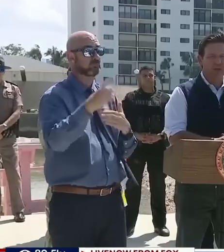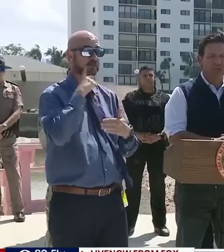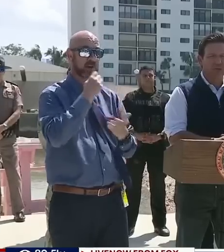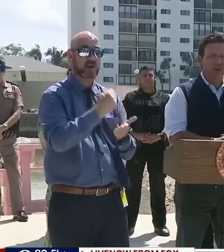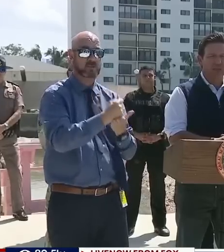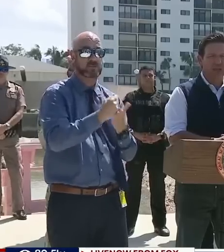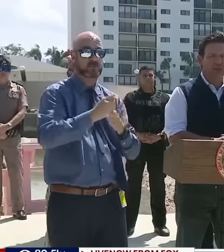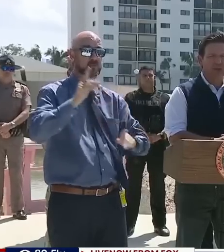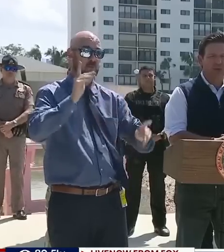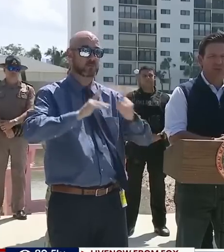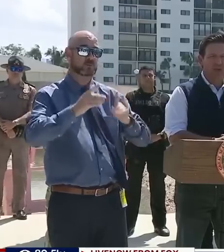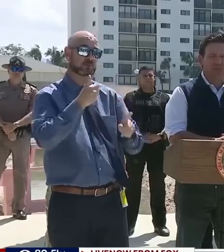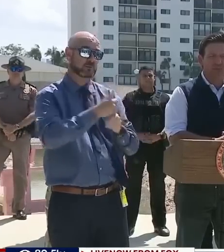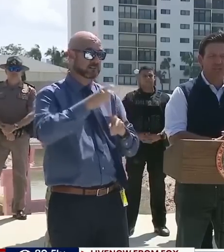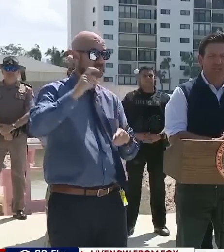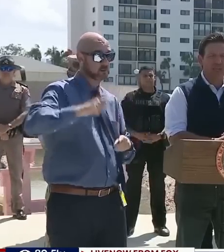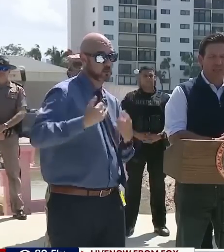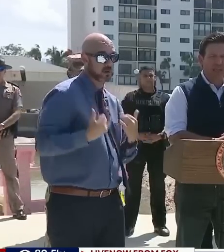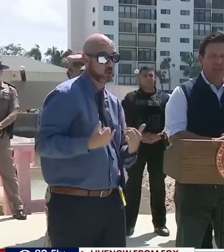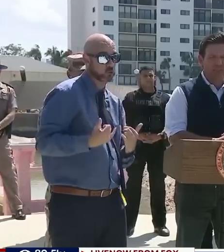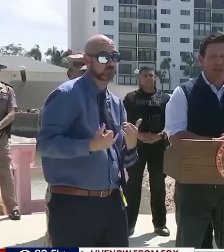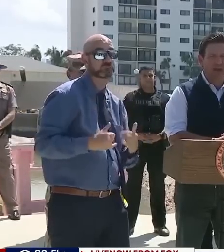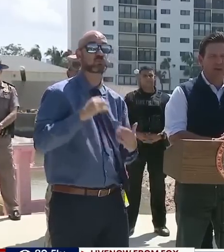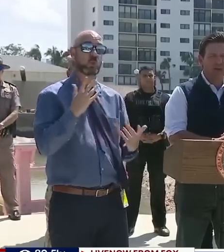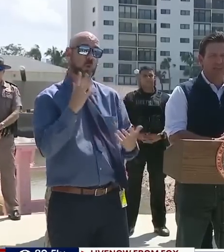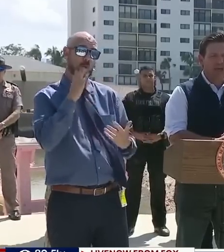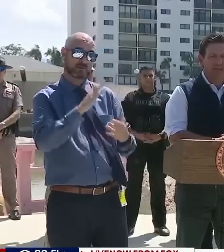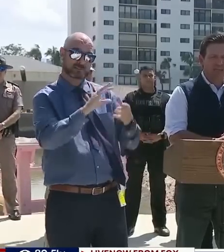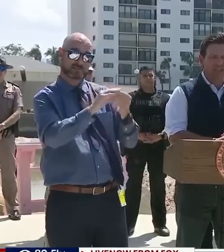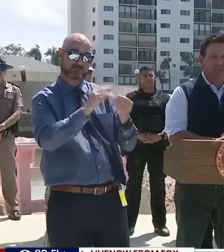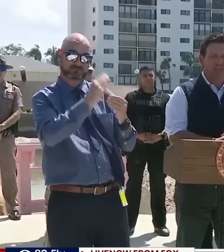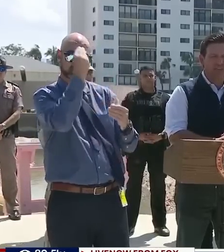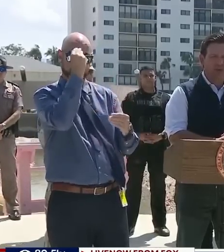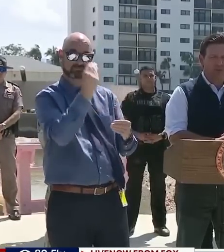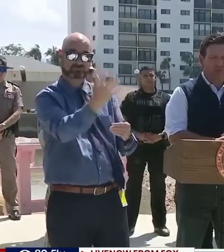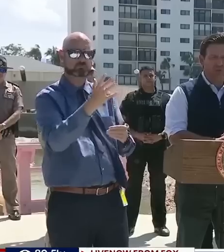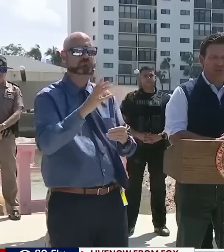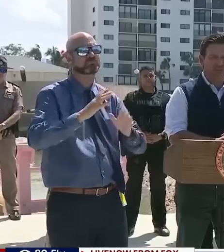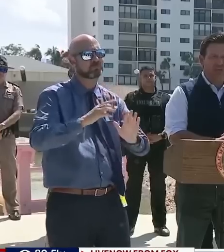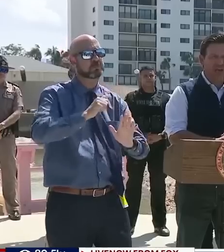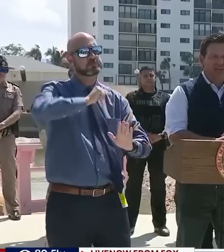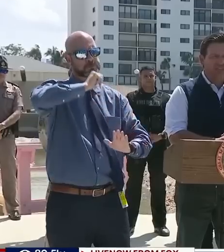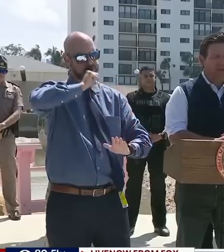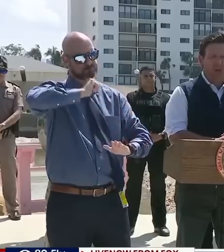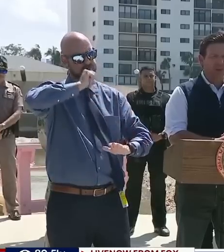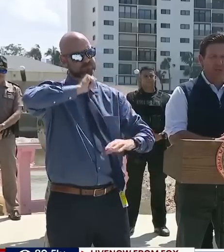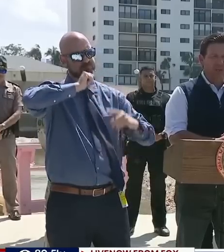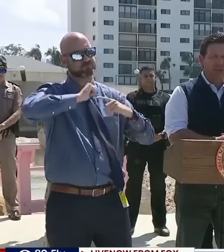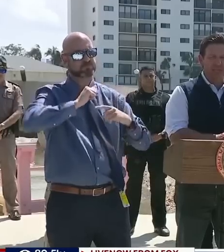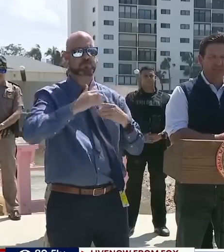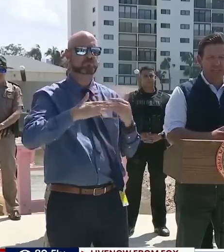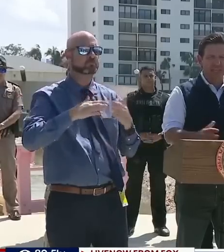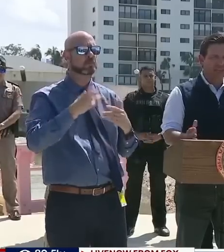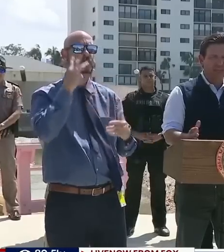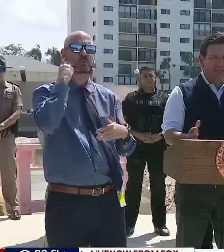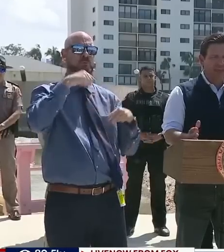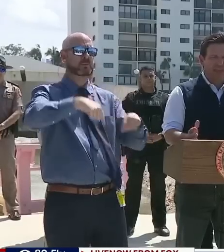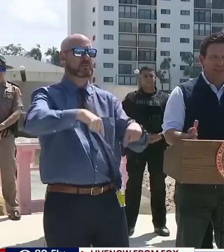a lot that's going to be done. Uh there's a lot that's going to be done uh to help people. uh who are in need right now. So so I would just say hang